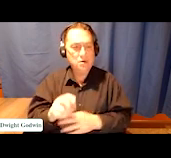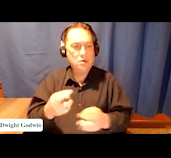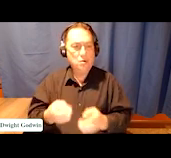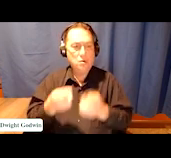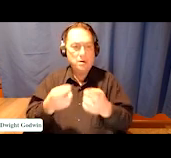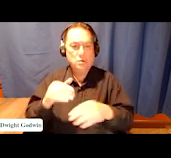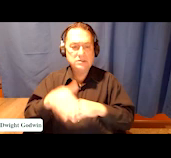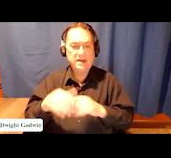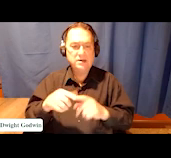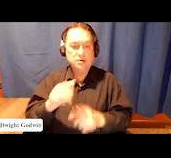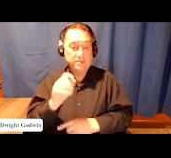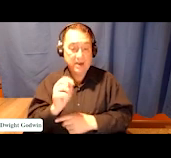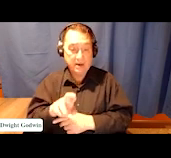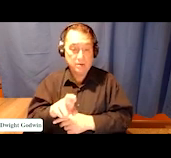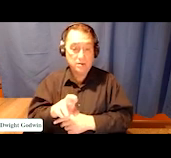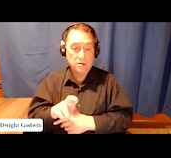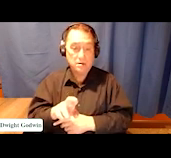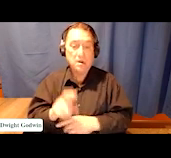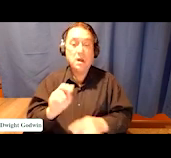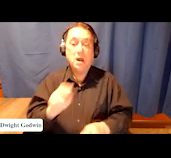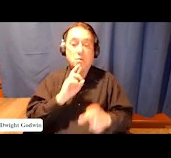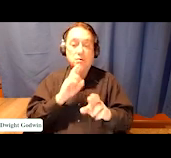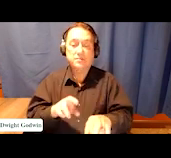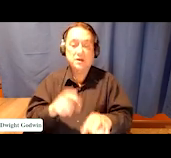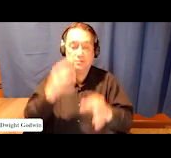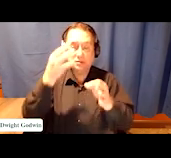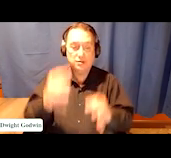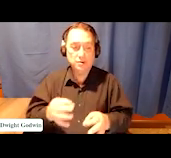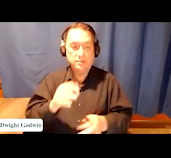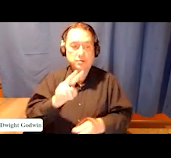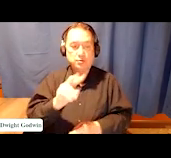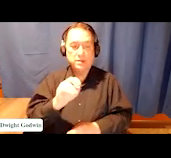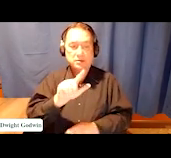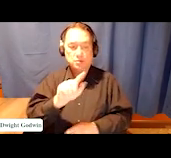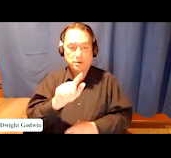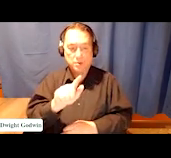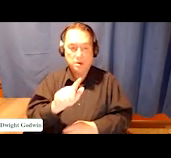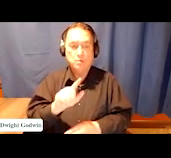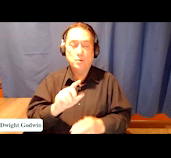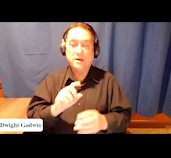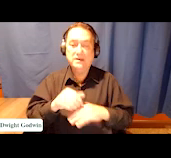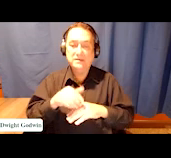a tiered response was determined in 2021. We put out an RFP, and then we began the process of integrating